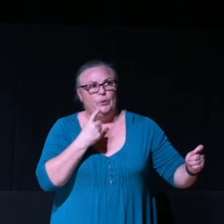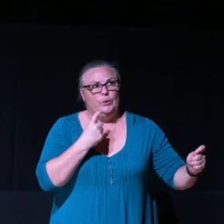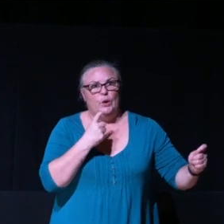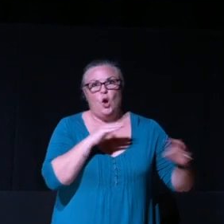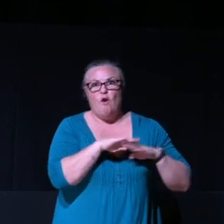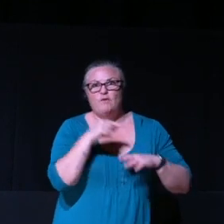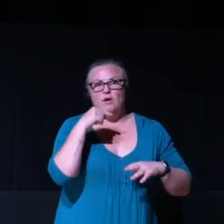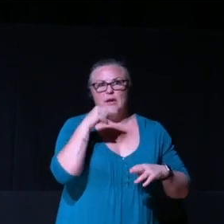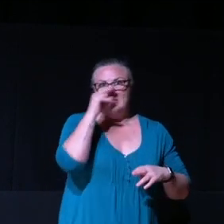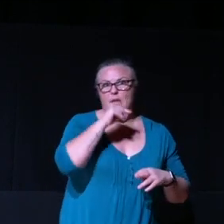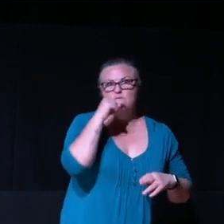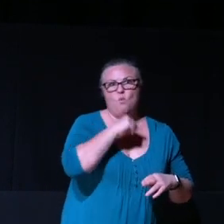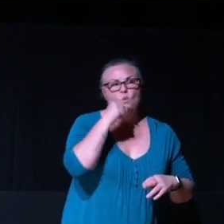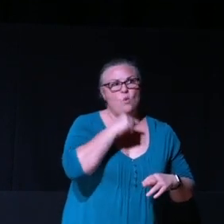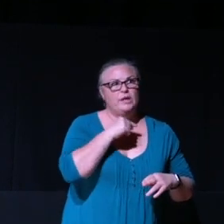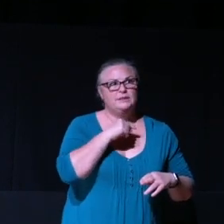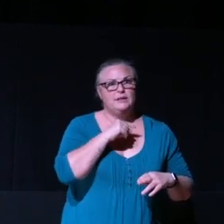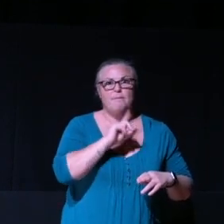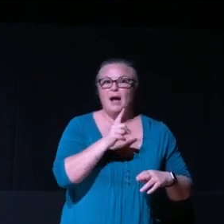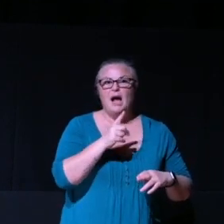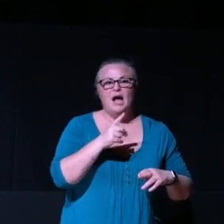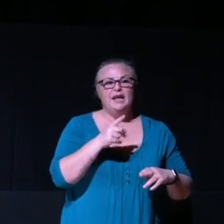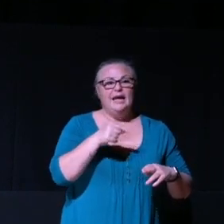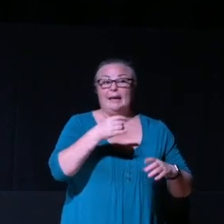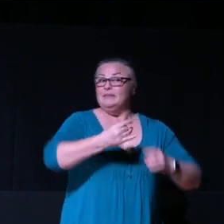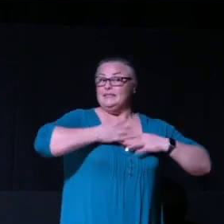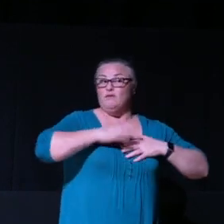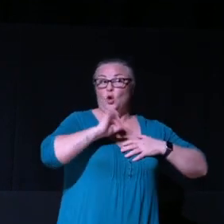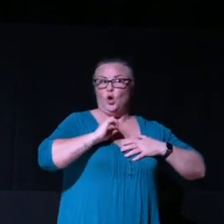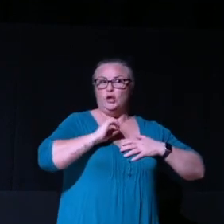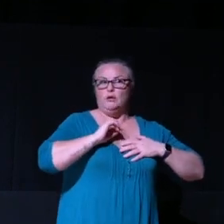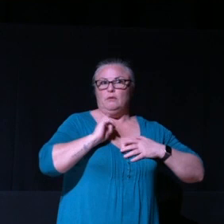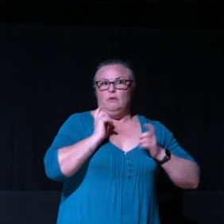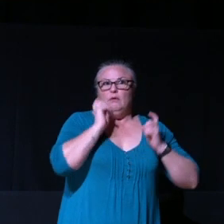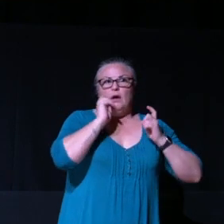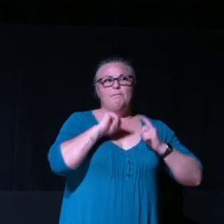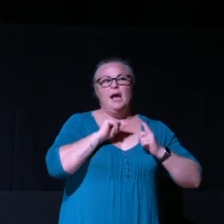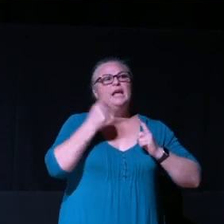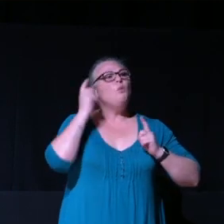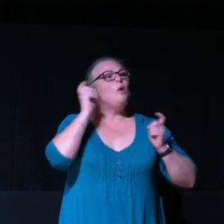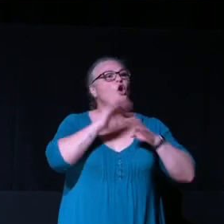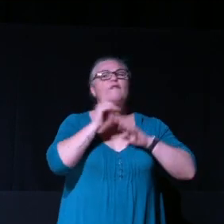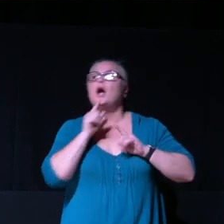He finds it somewhat disturbing but he's more concerned about what someone else might find disturbing. So this work has been seen by all sorts of people by this stage.